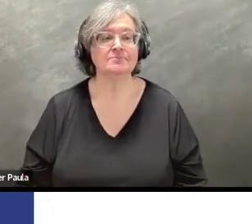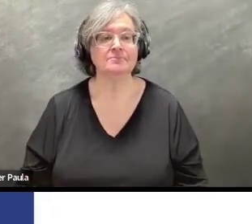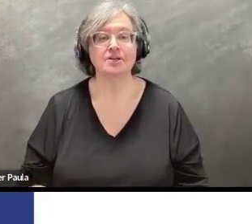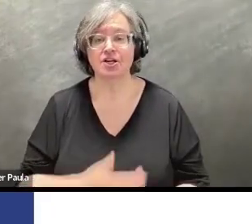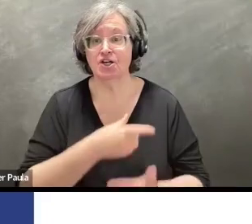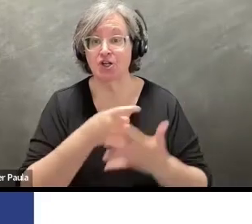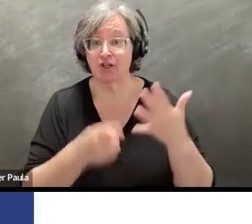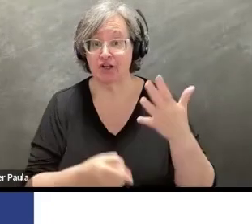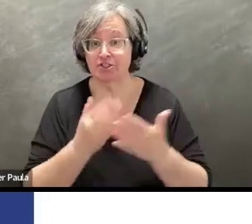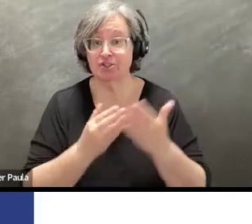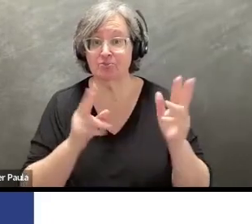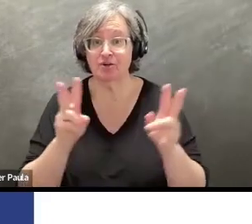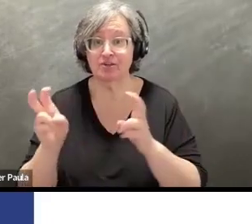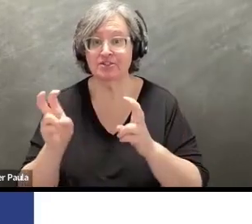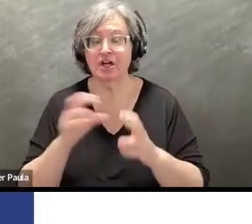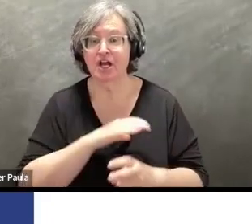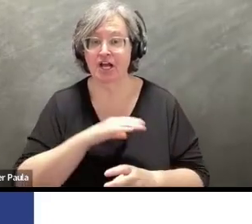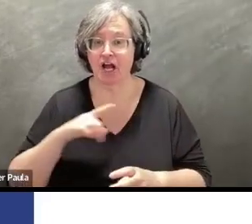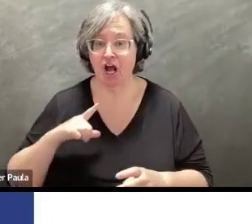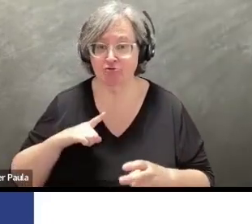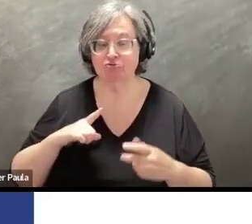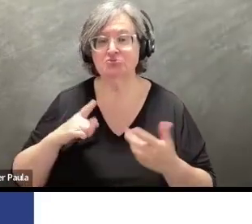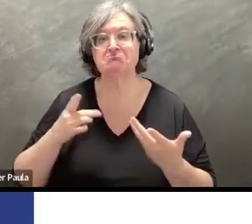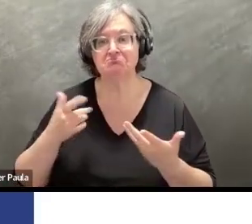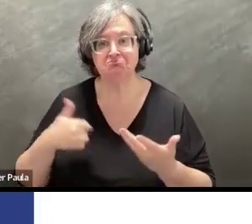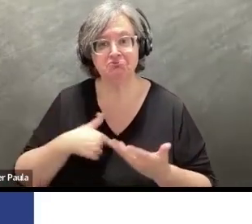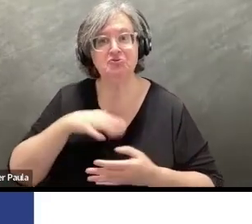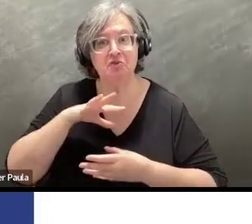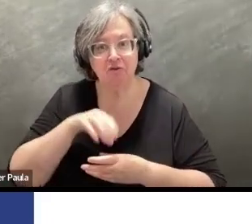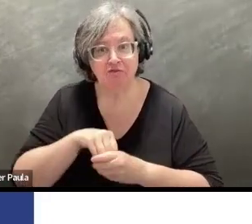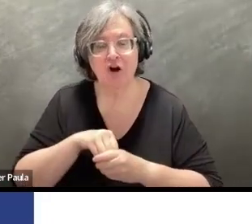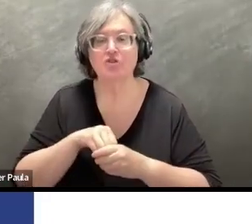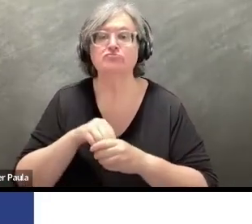the issues that the council and I have been working on together.